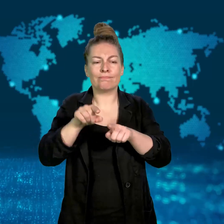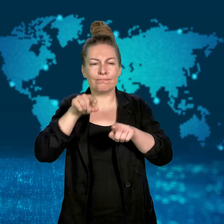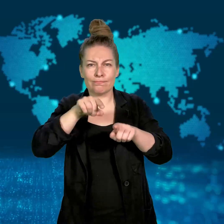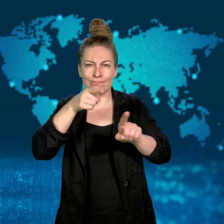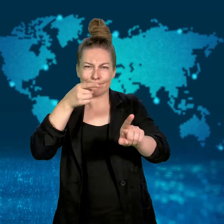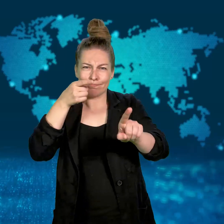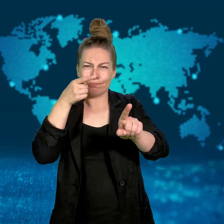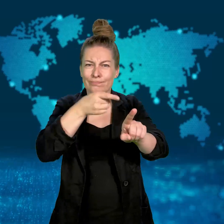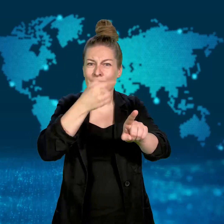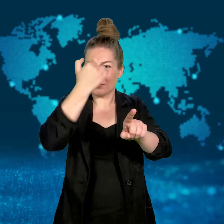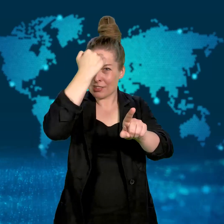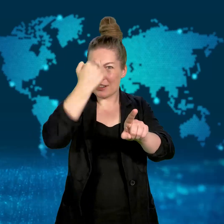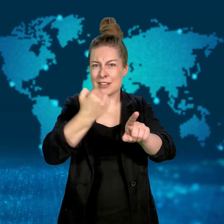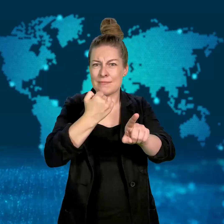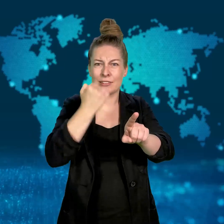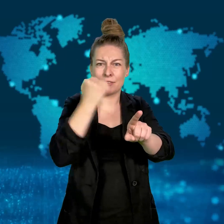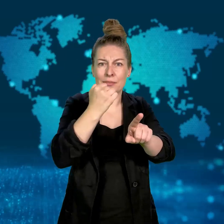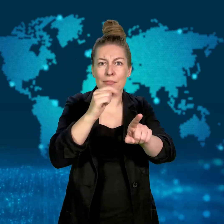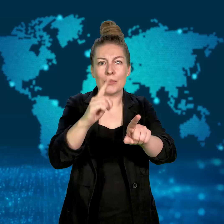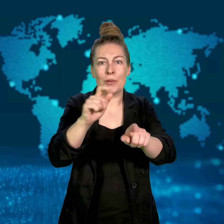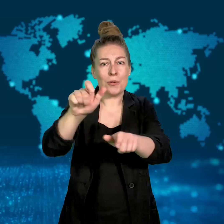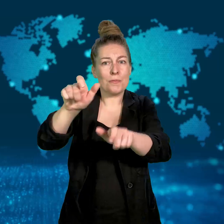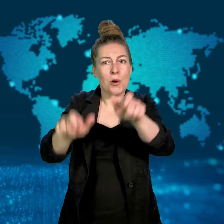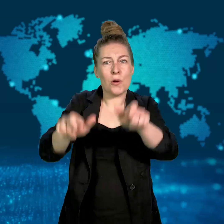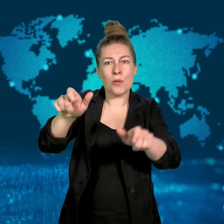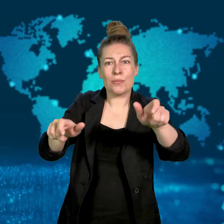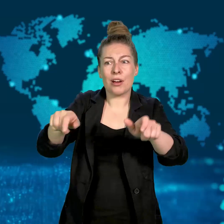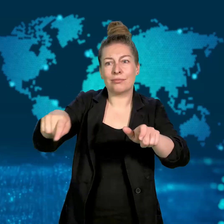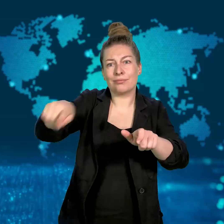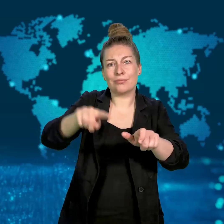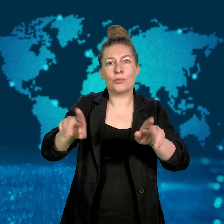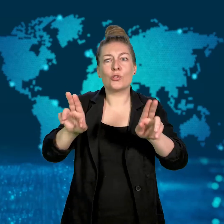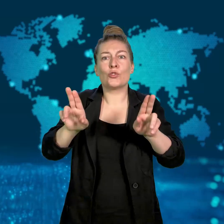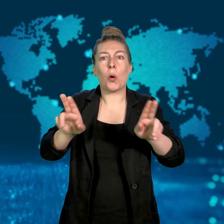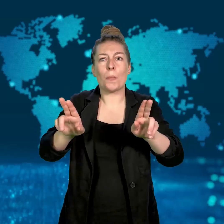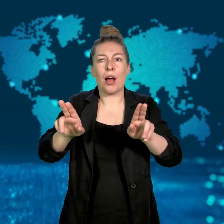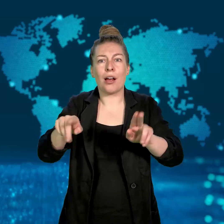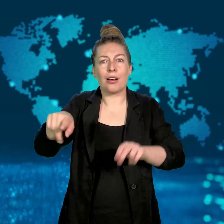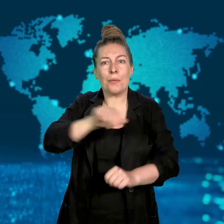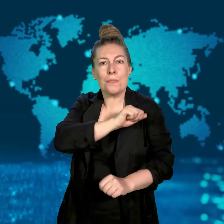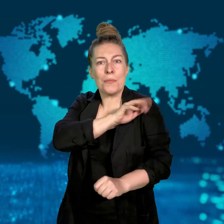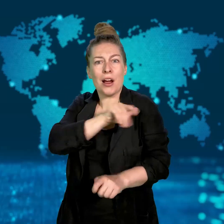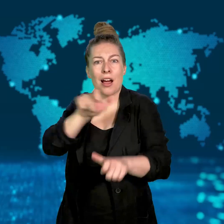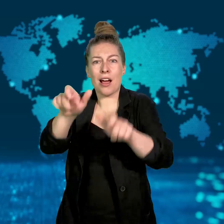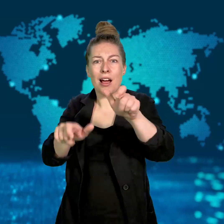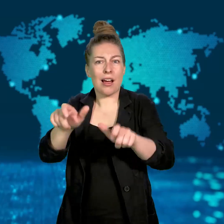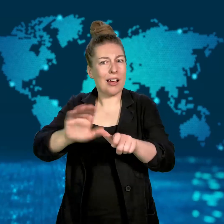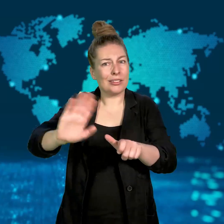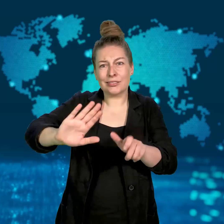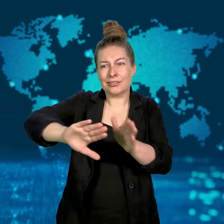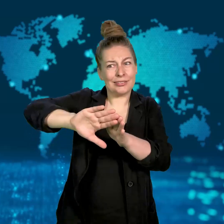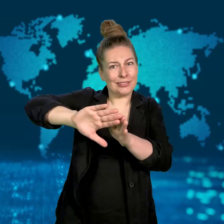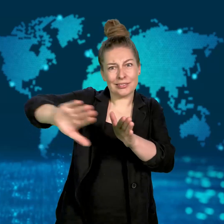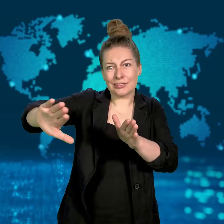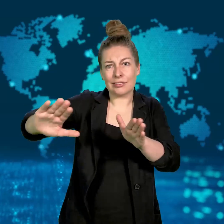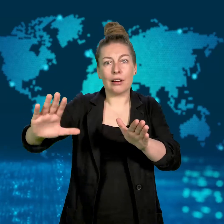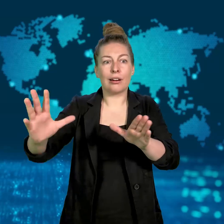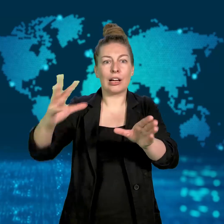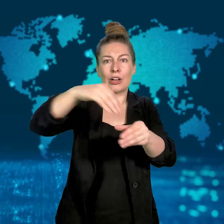an independent group of investigators, to examine any allegations of misconduct.